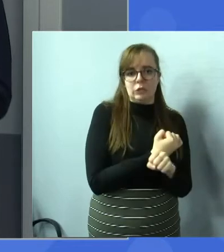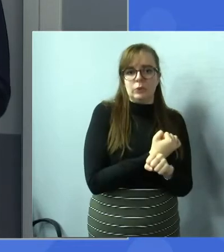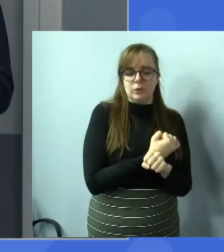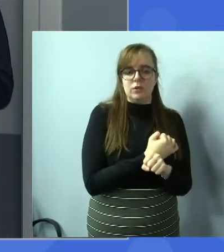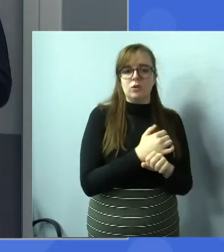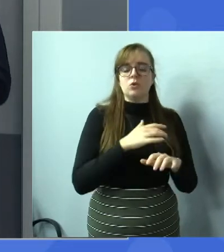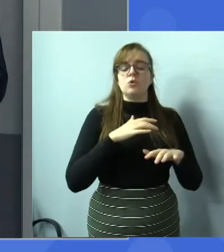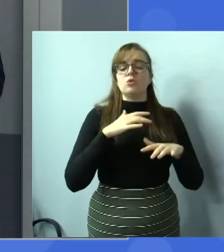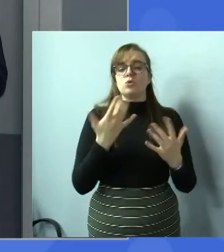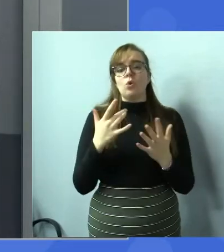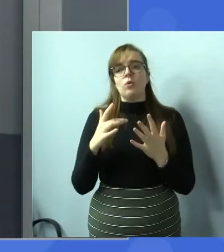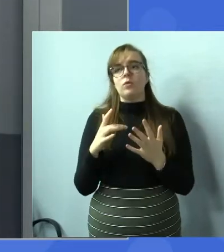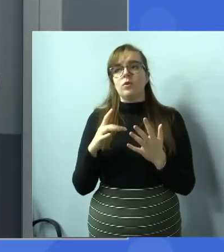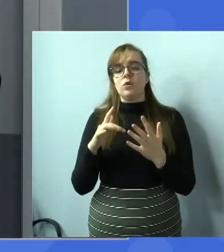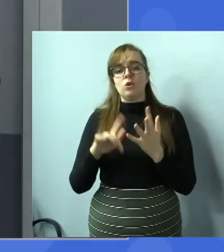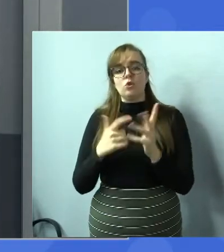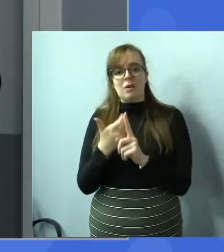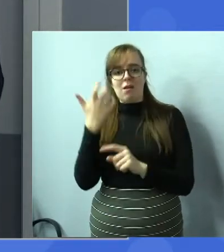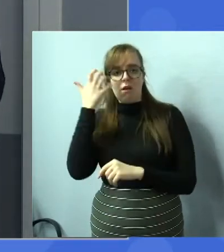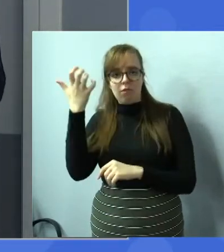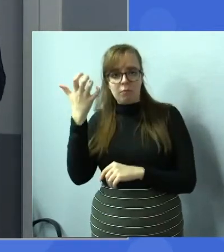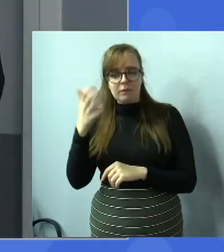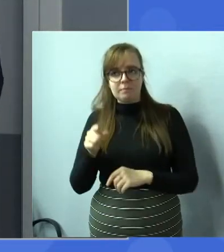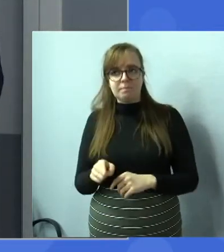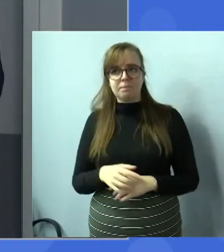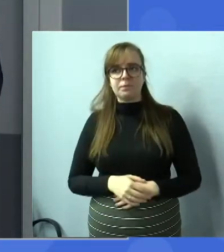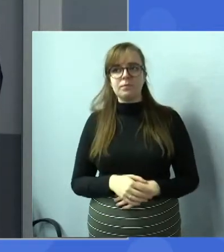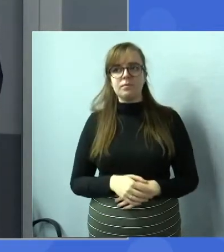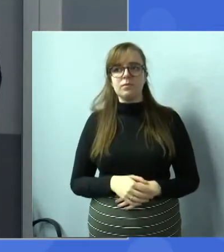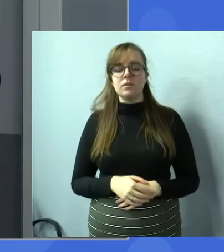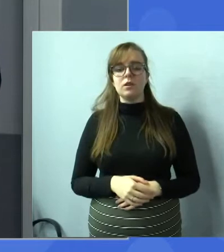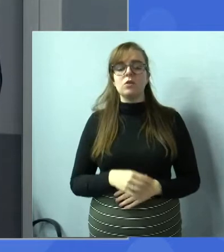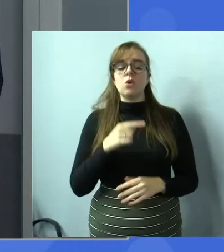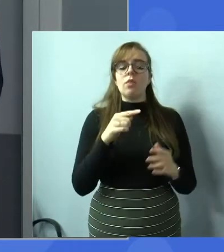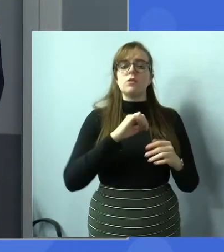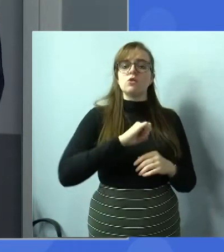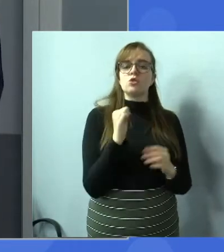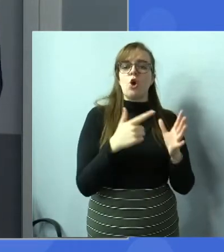government fooled they have a procedure in the Scotland that by which they can